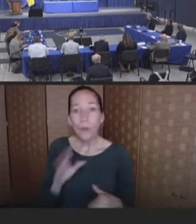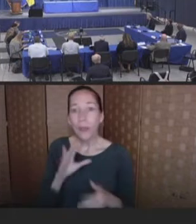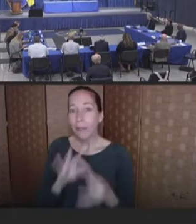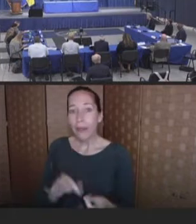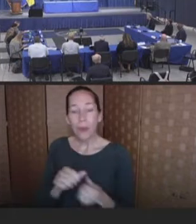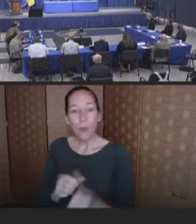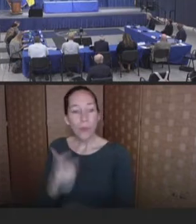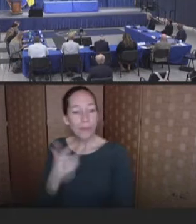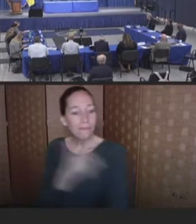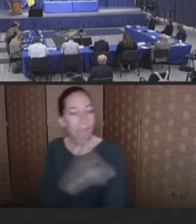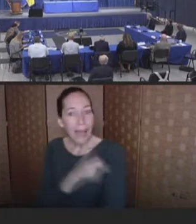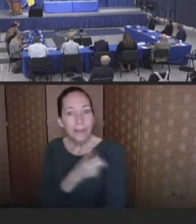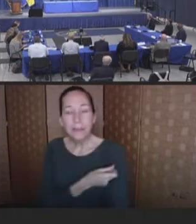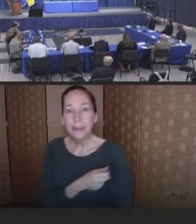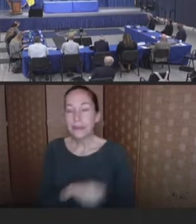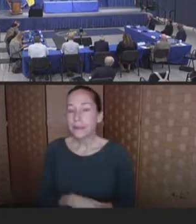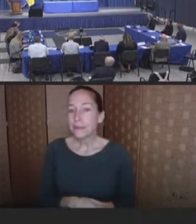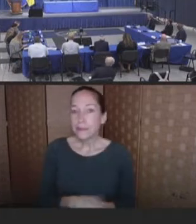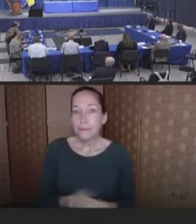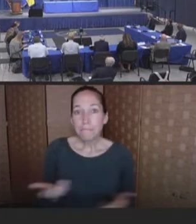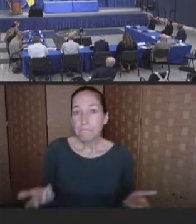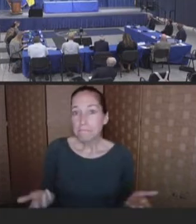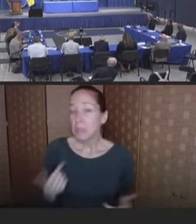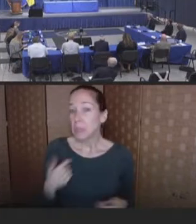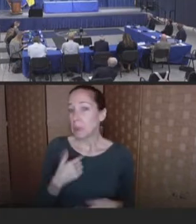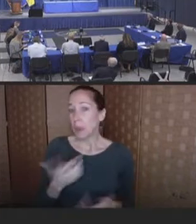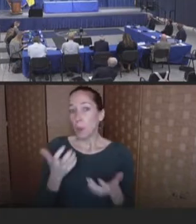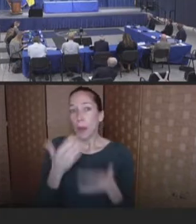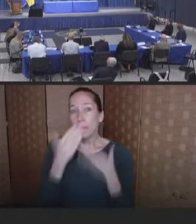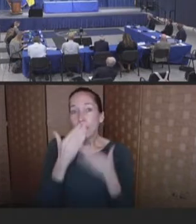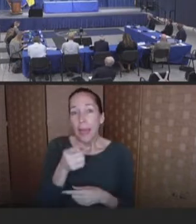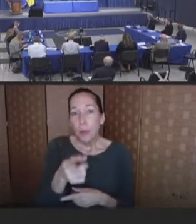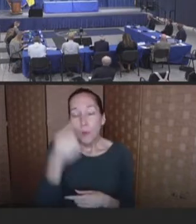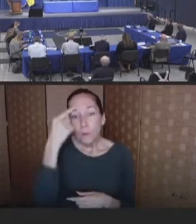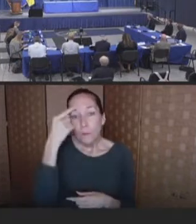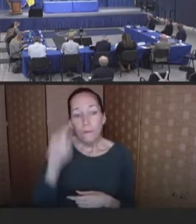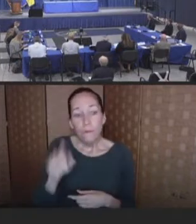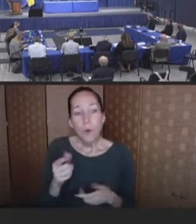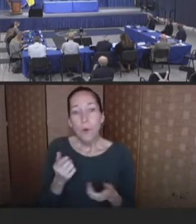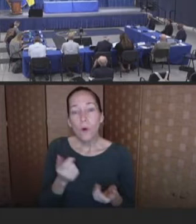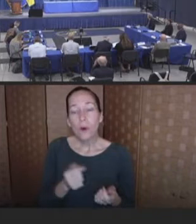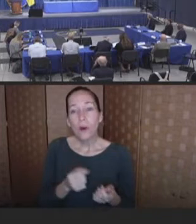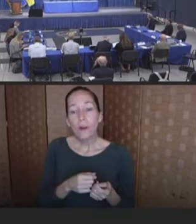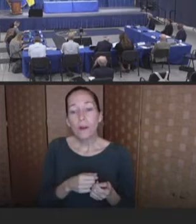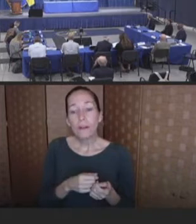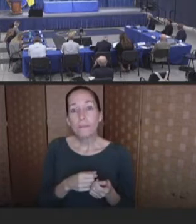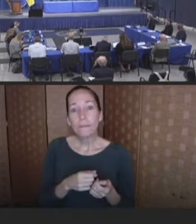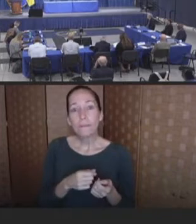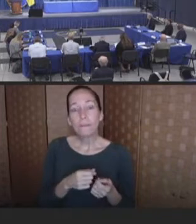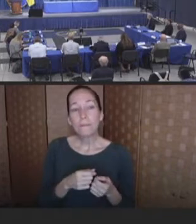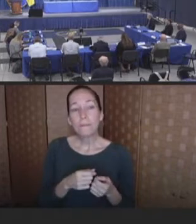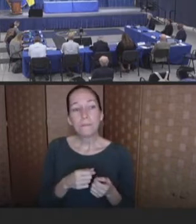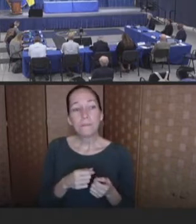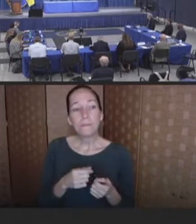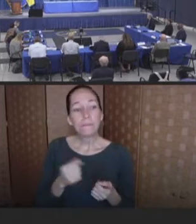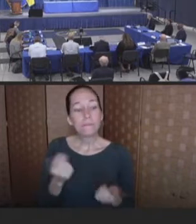So, again, I just want to thank you for this for and considering this comment.